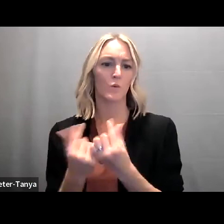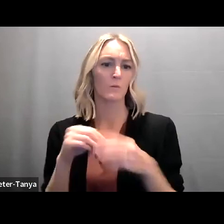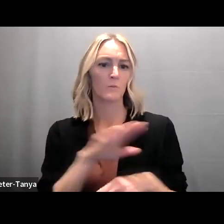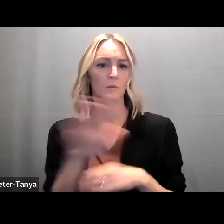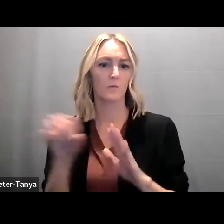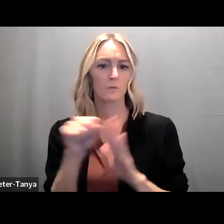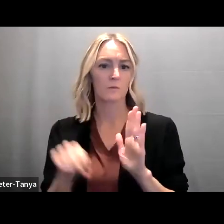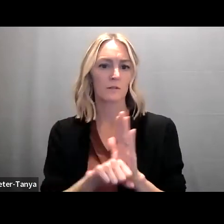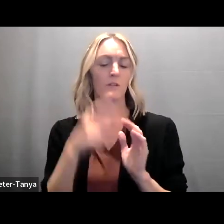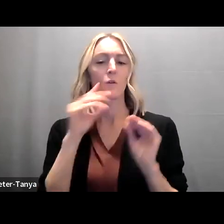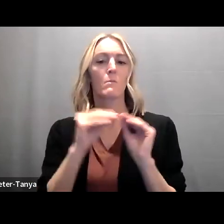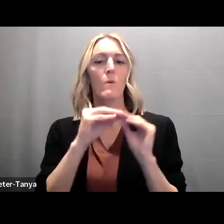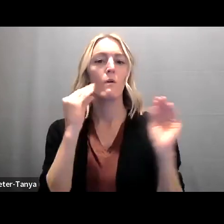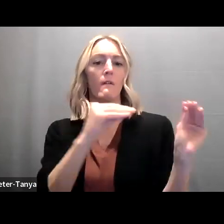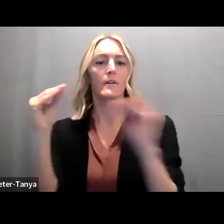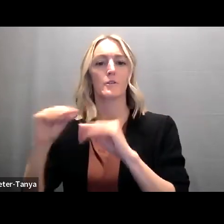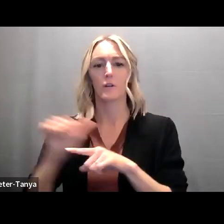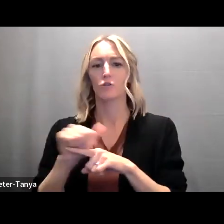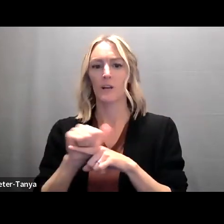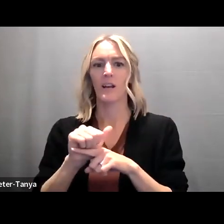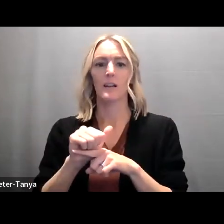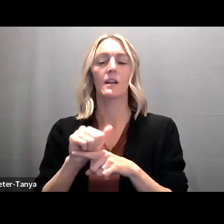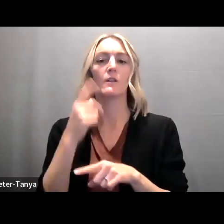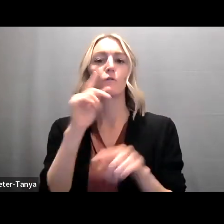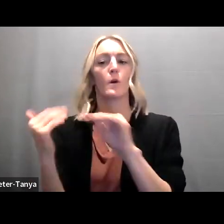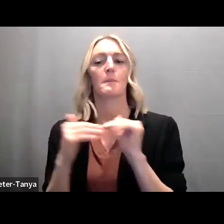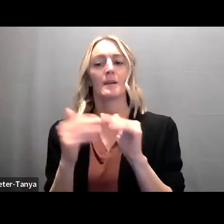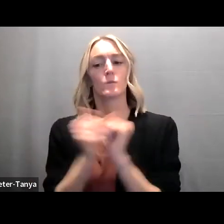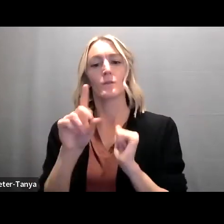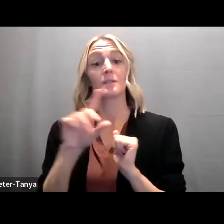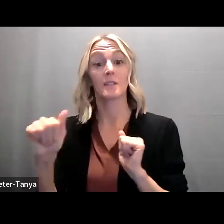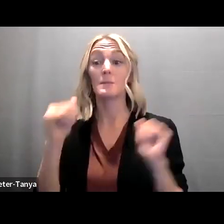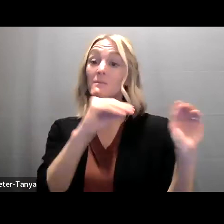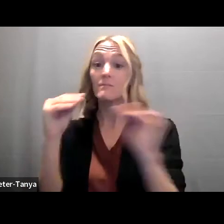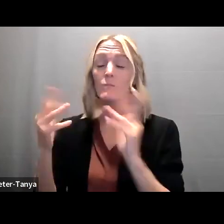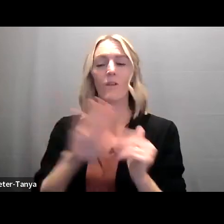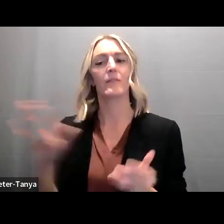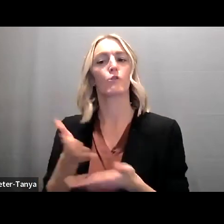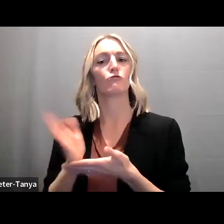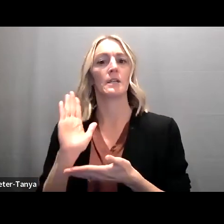conduct education and straining events for peers with disabilities on their rights and in accordance with the rule.